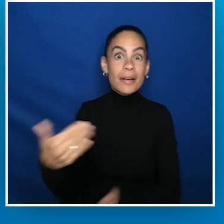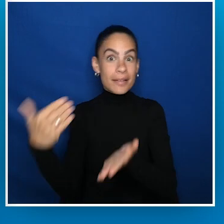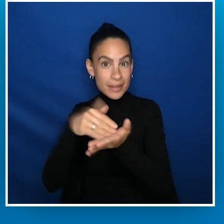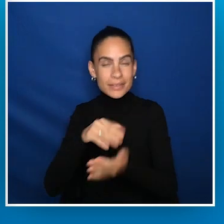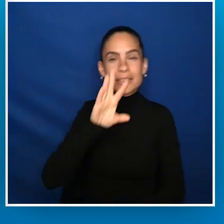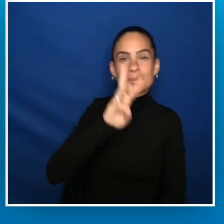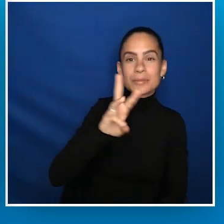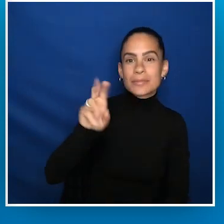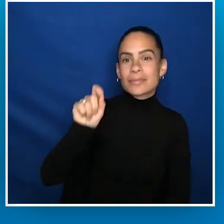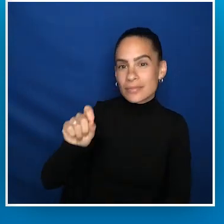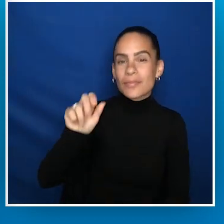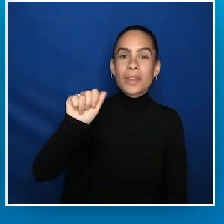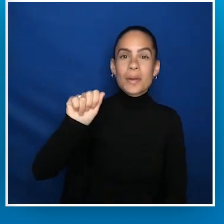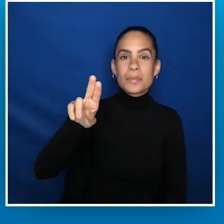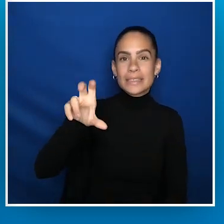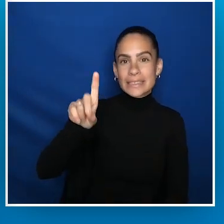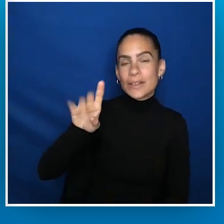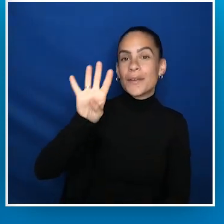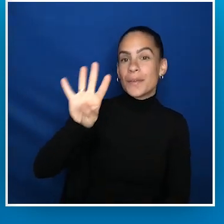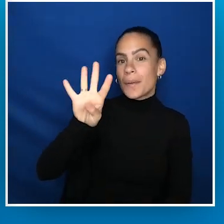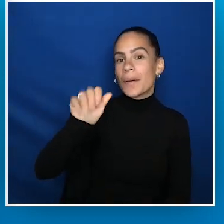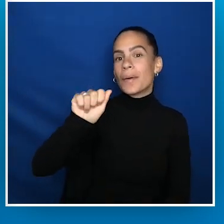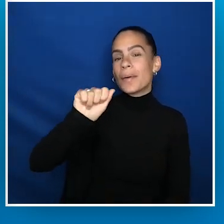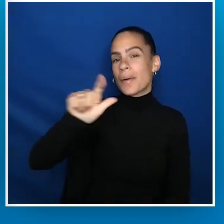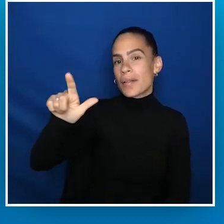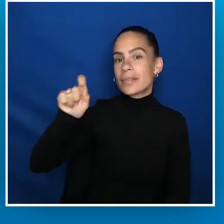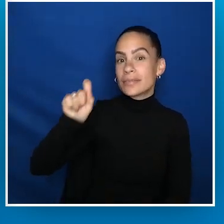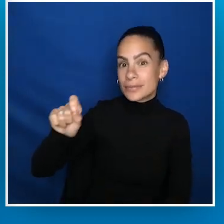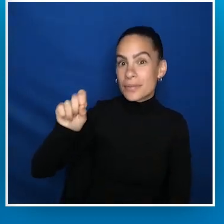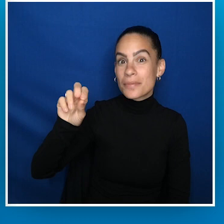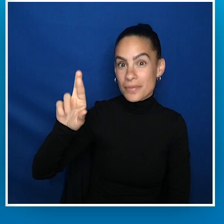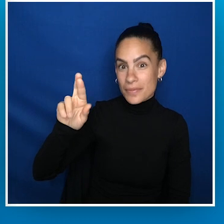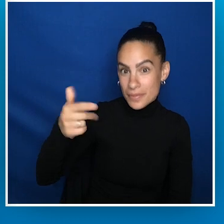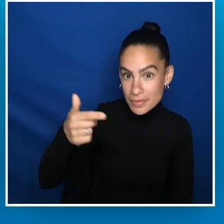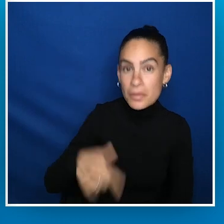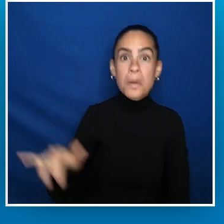That's www.aucd4all.org